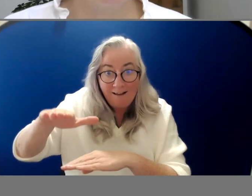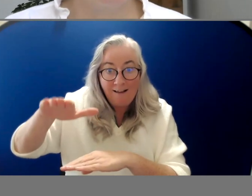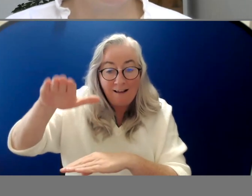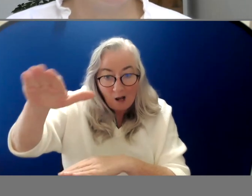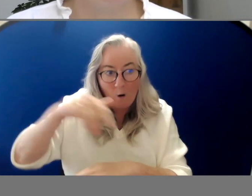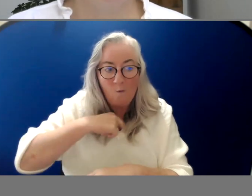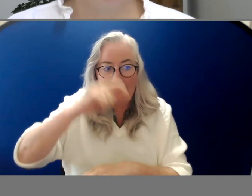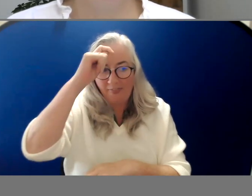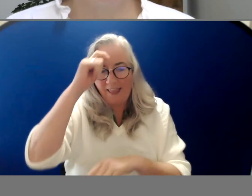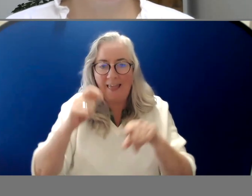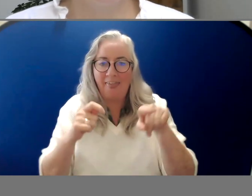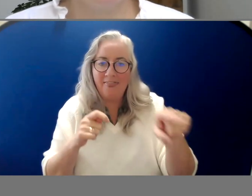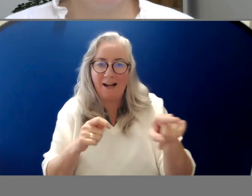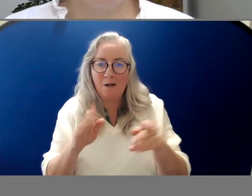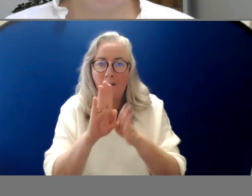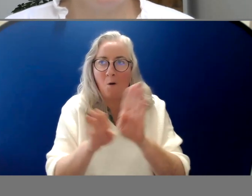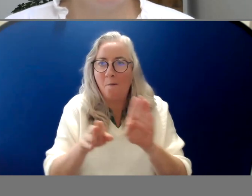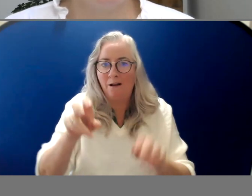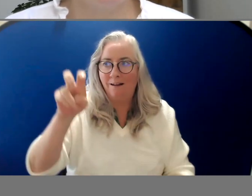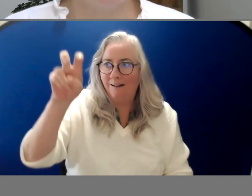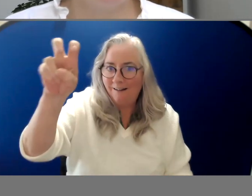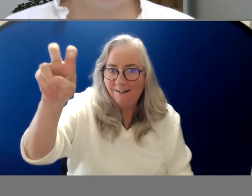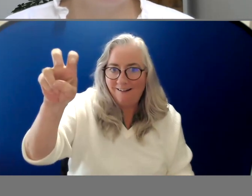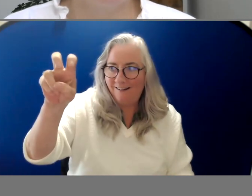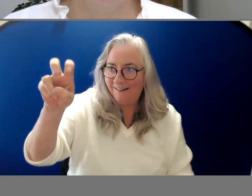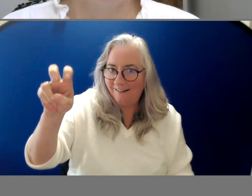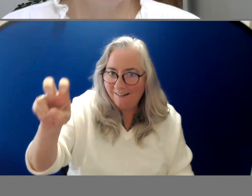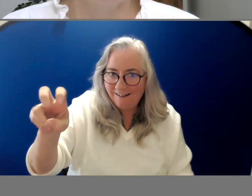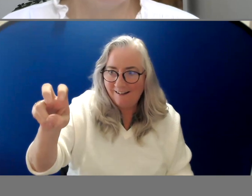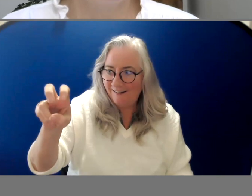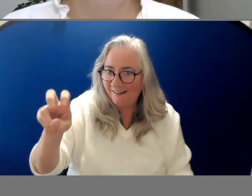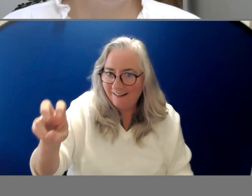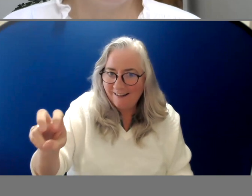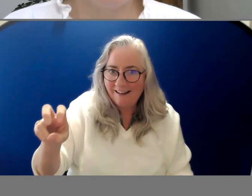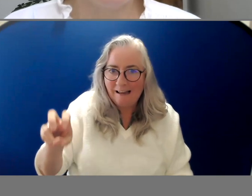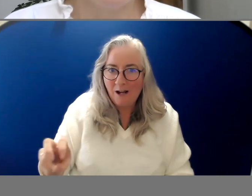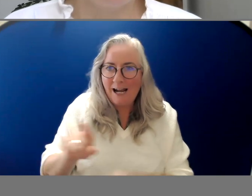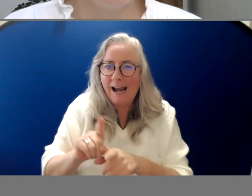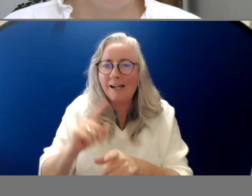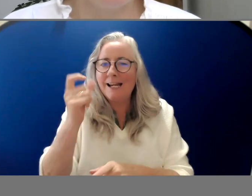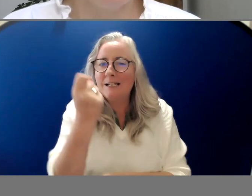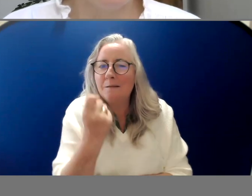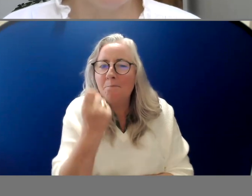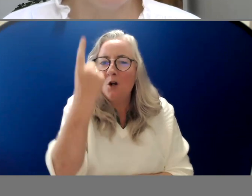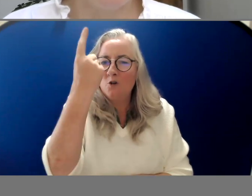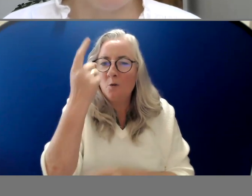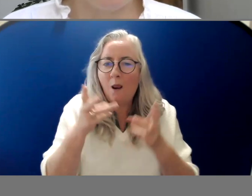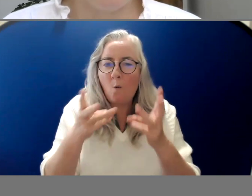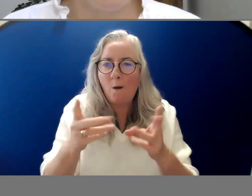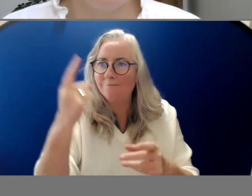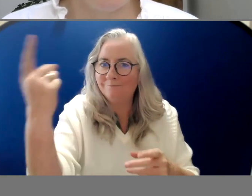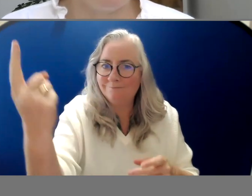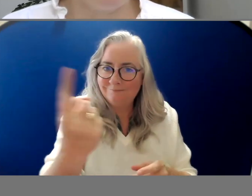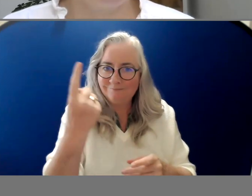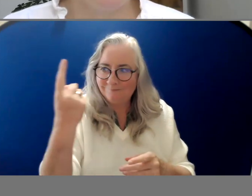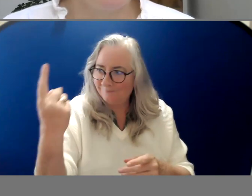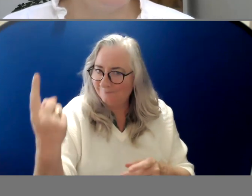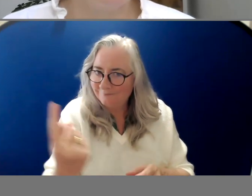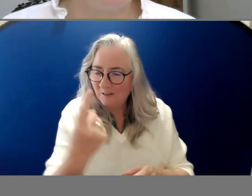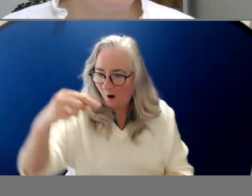brought the user down in a spiritual way down to the underground or the underworld